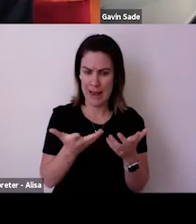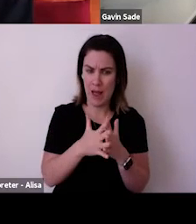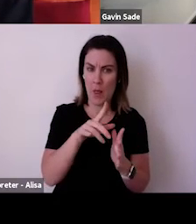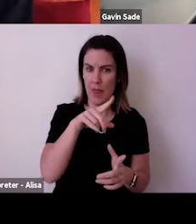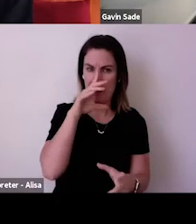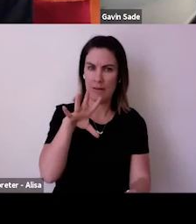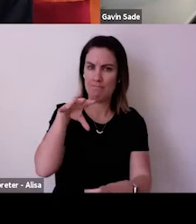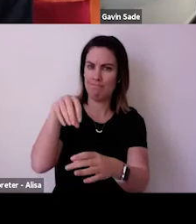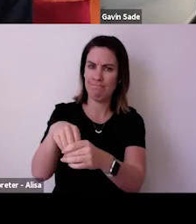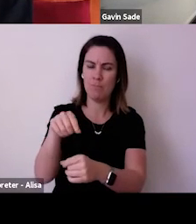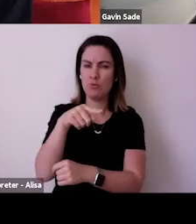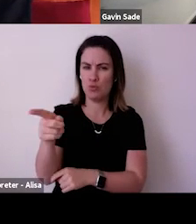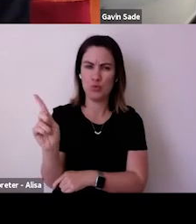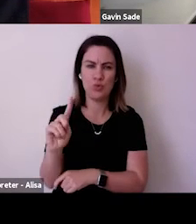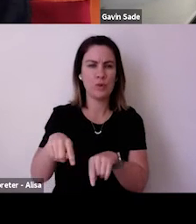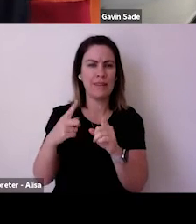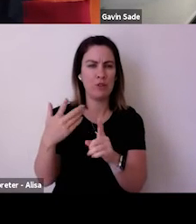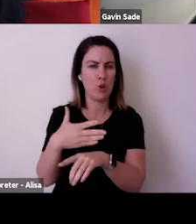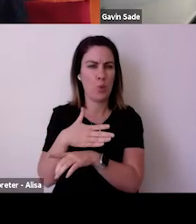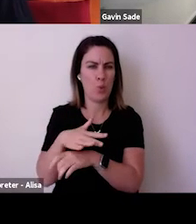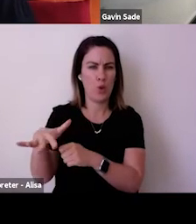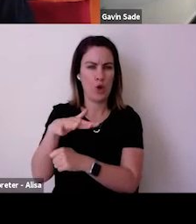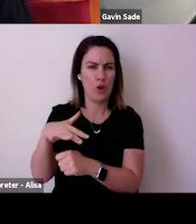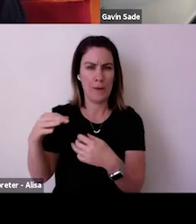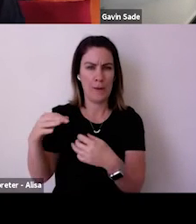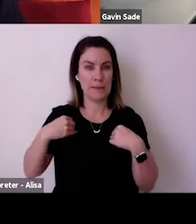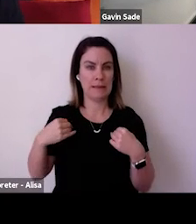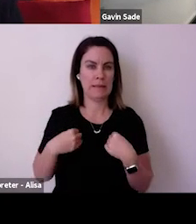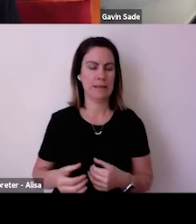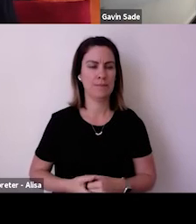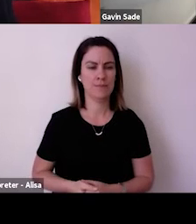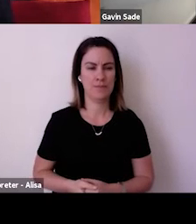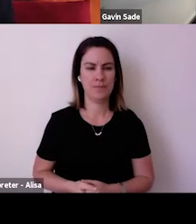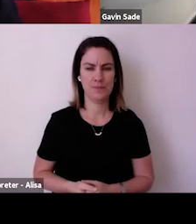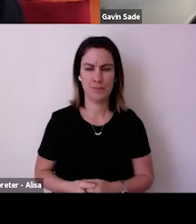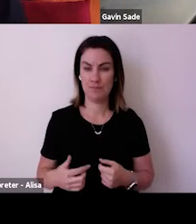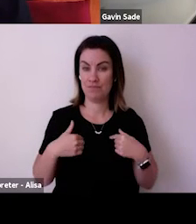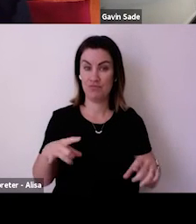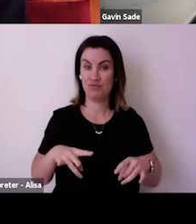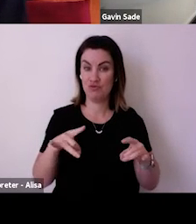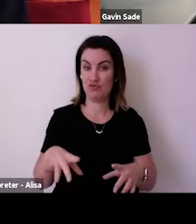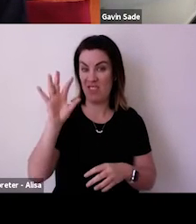For us at the Australia Council this works it's within